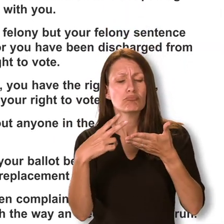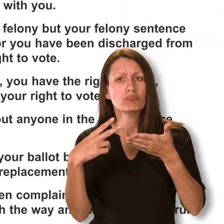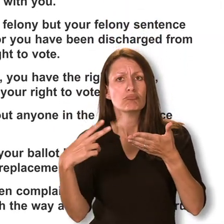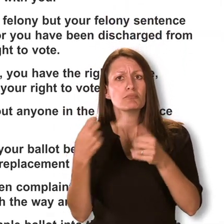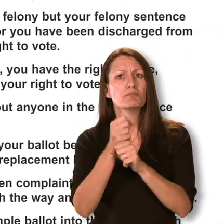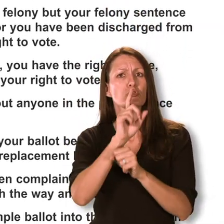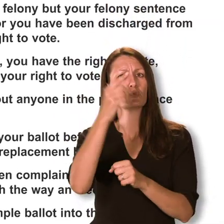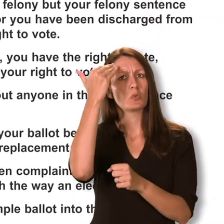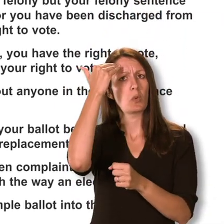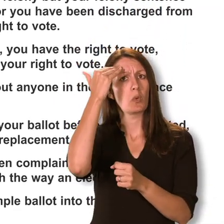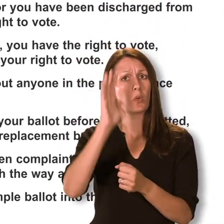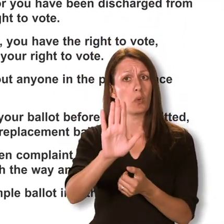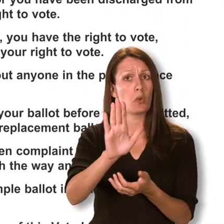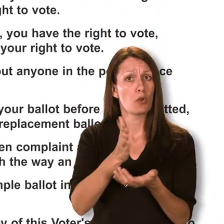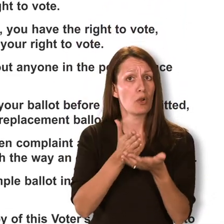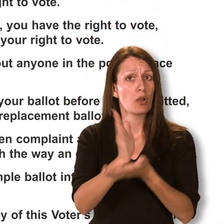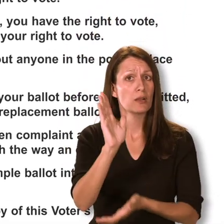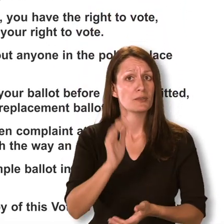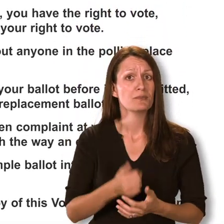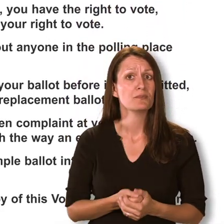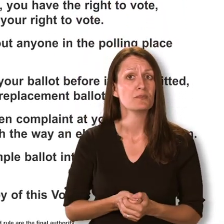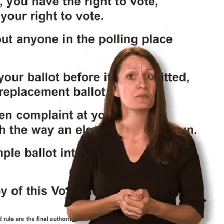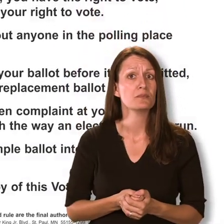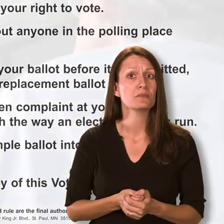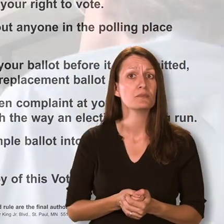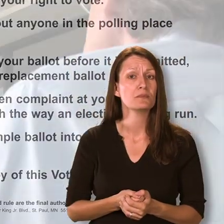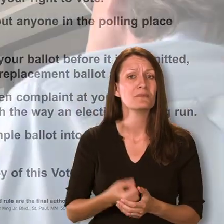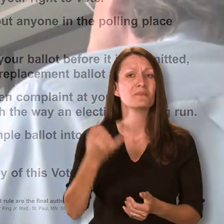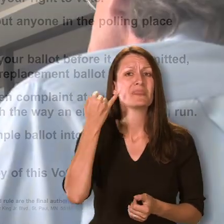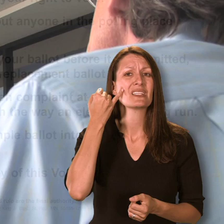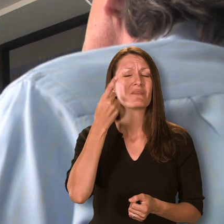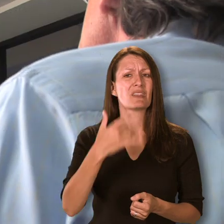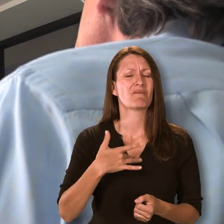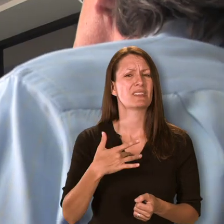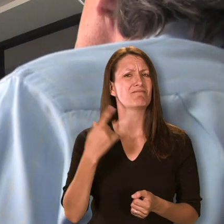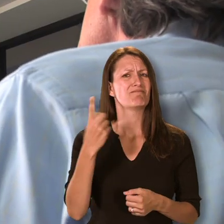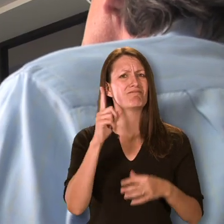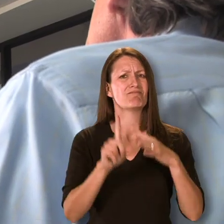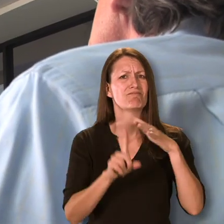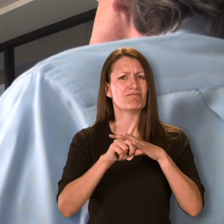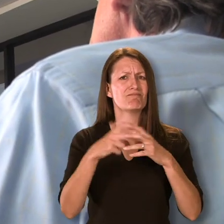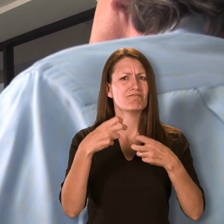Take a few minutes to read through it. You can talk to the head election judge